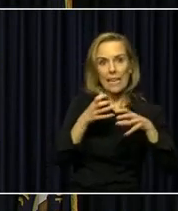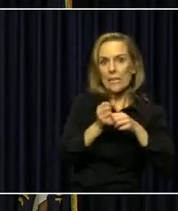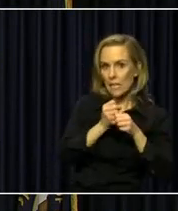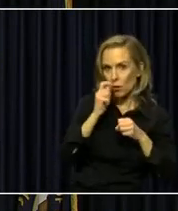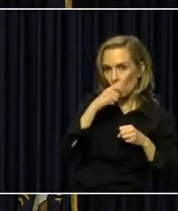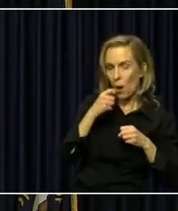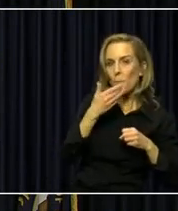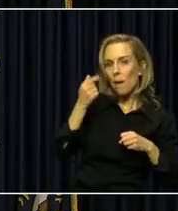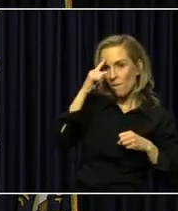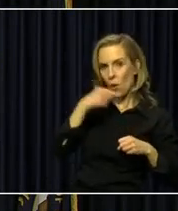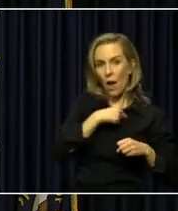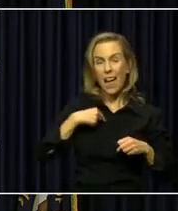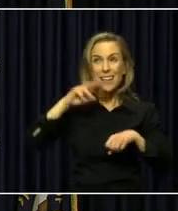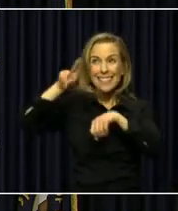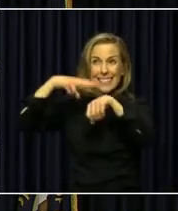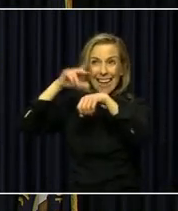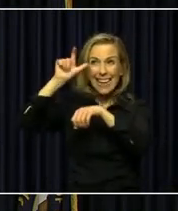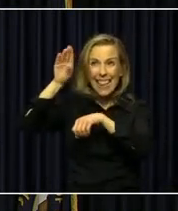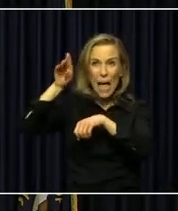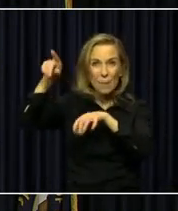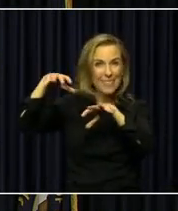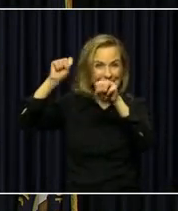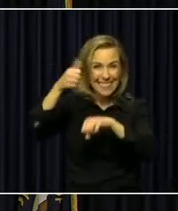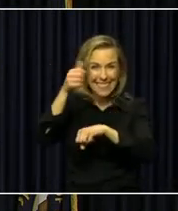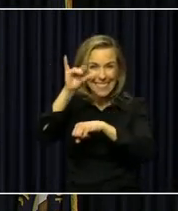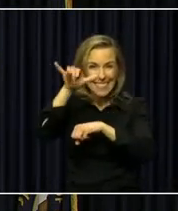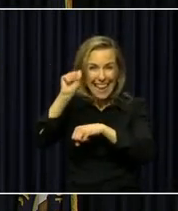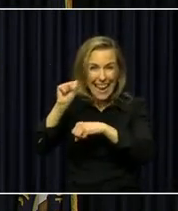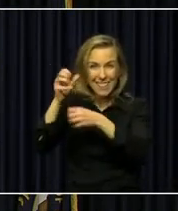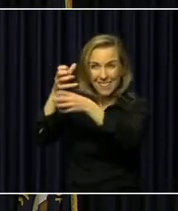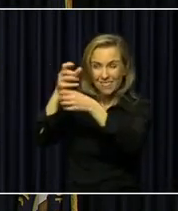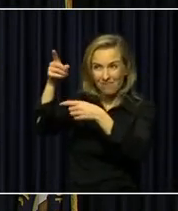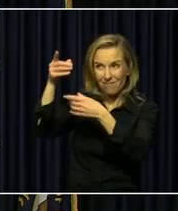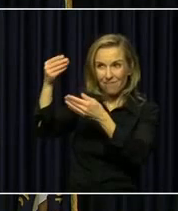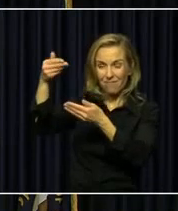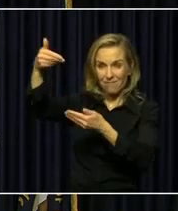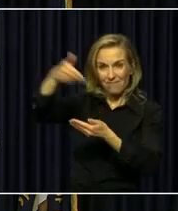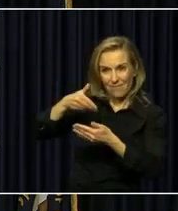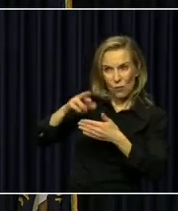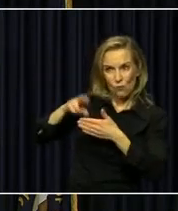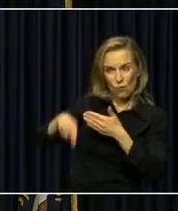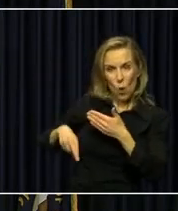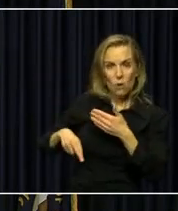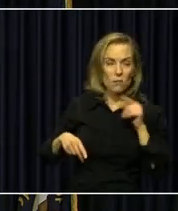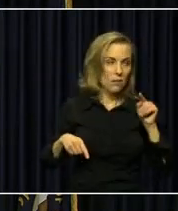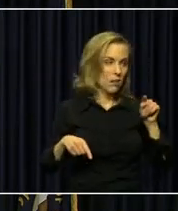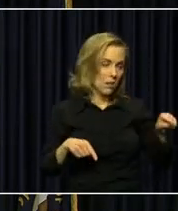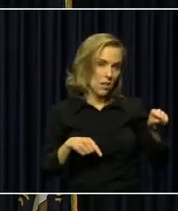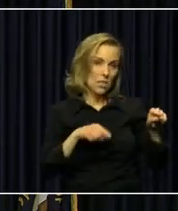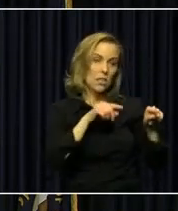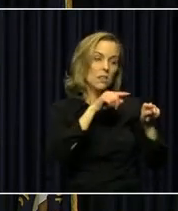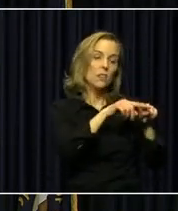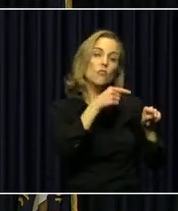TRACING. WE'RE GOING TO BE USING A LOT OF THE CARES ACT MONEY ON THAT. I BELIEVE I'M GOING TO HAVE A PLAN EARLY THIS WEEK THAT'S